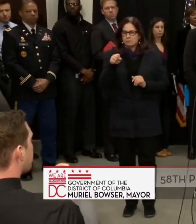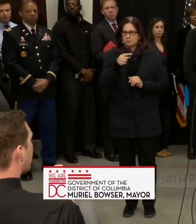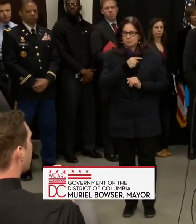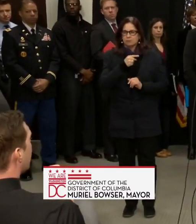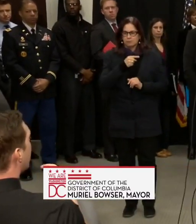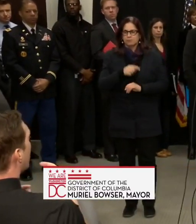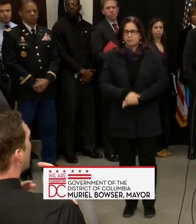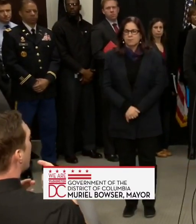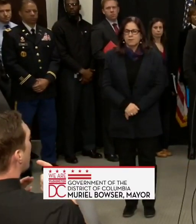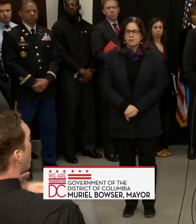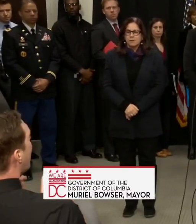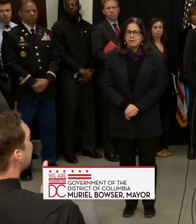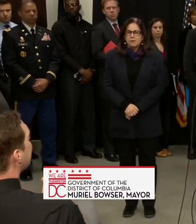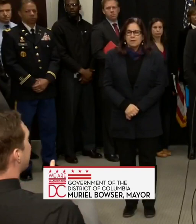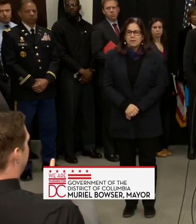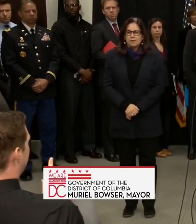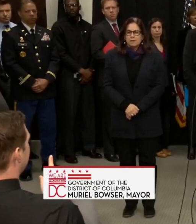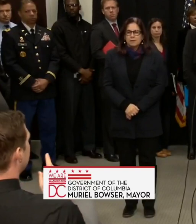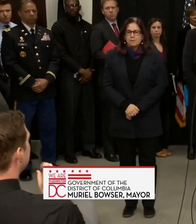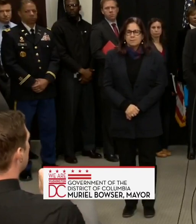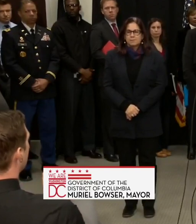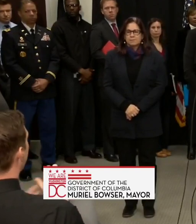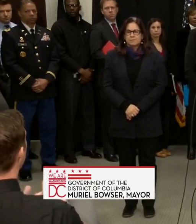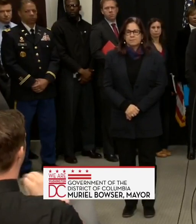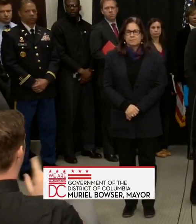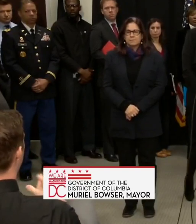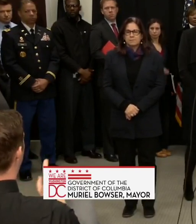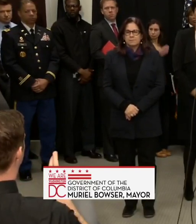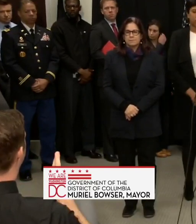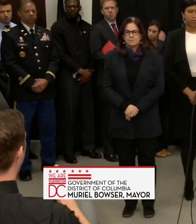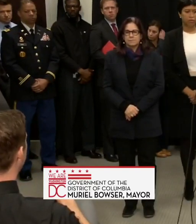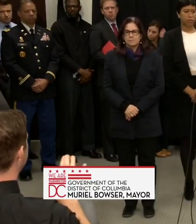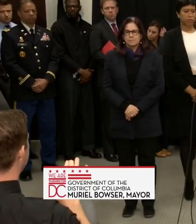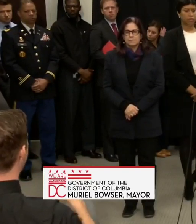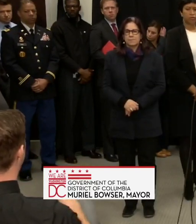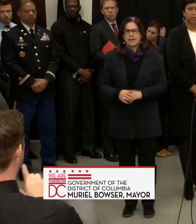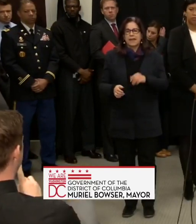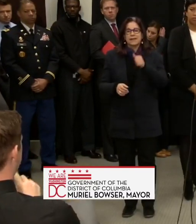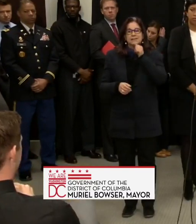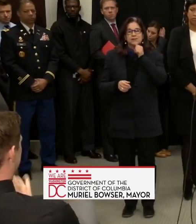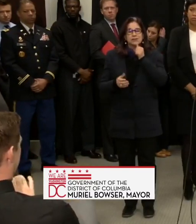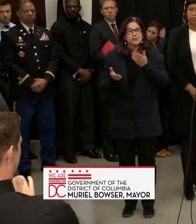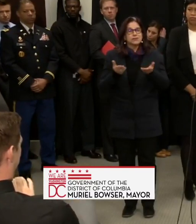AND LOCAL AUTHORITIES LEARN FROM THE RNC AND DNC WHERE THERE WERE